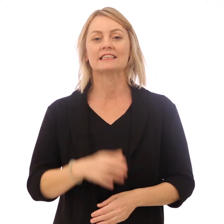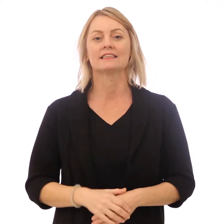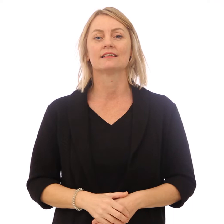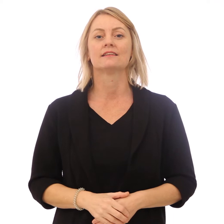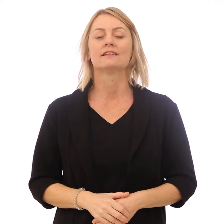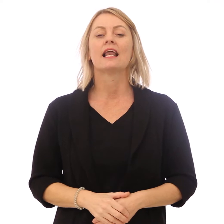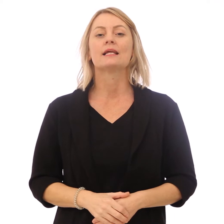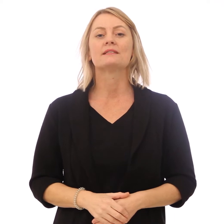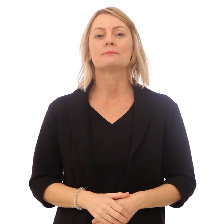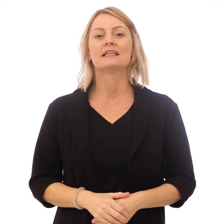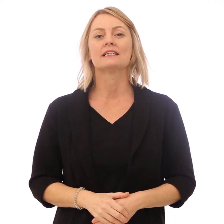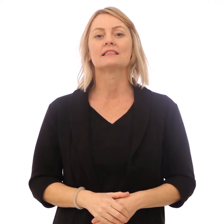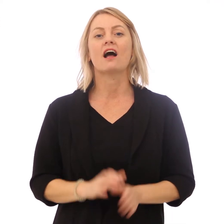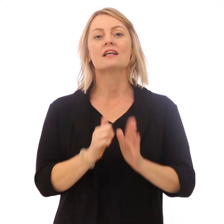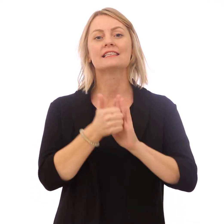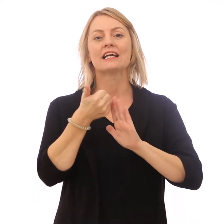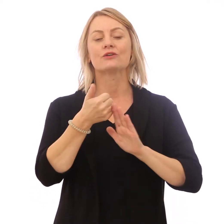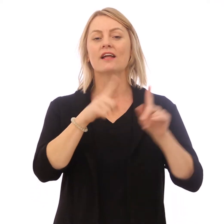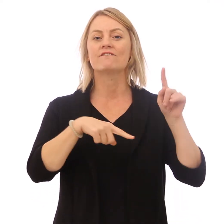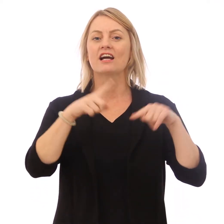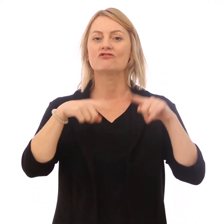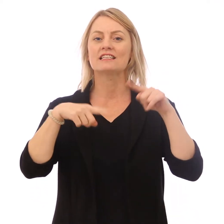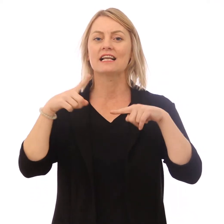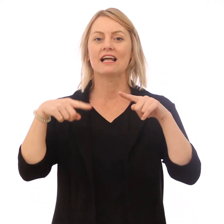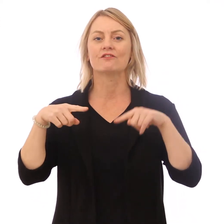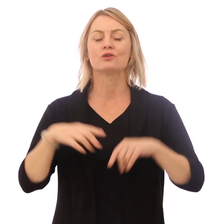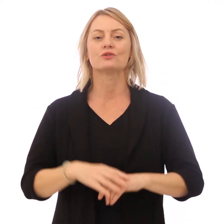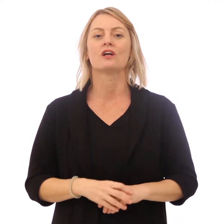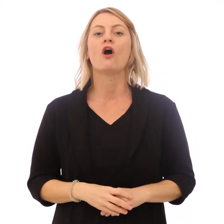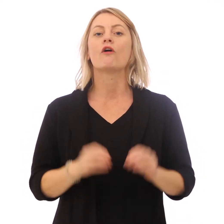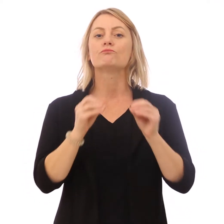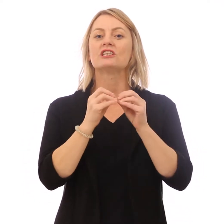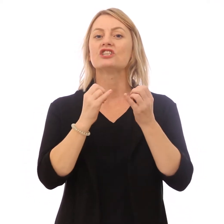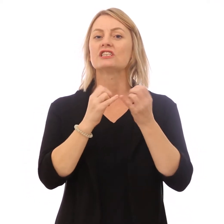of British Sign Language so please let us know the minimum level if required.